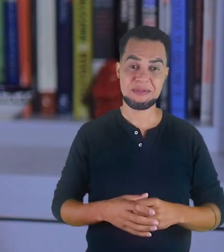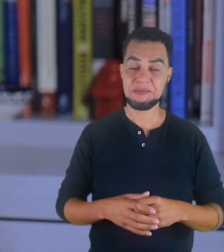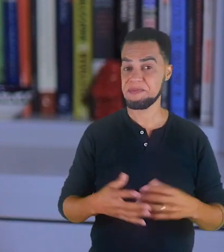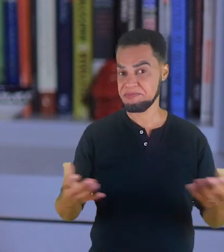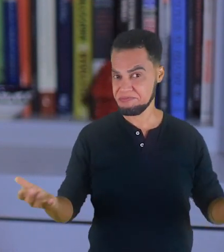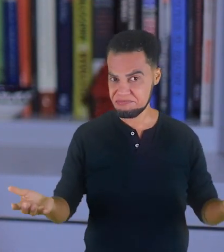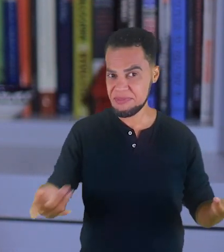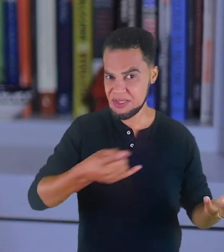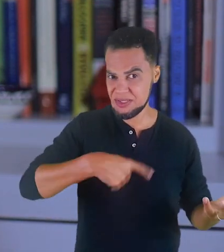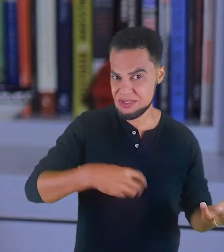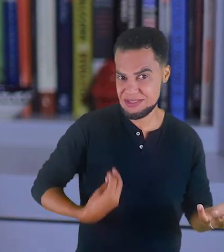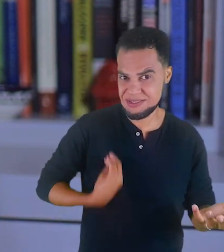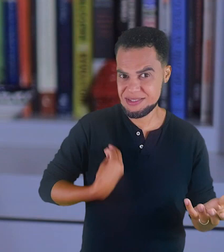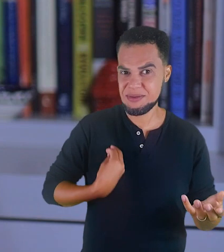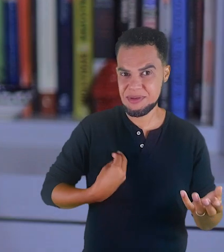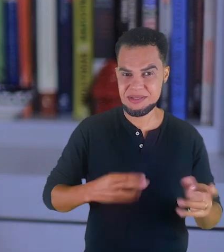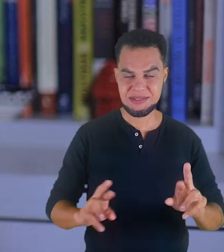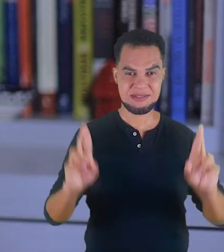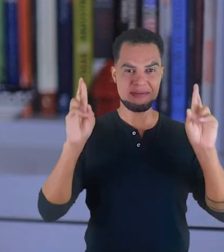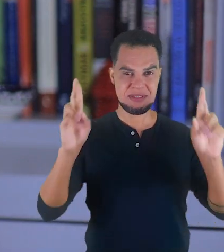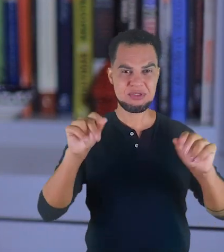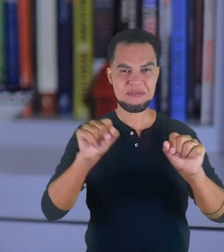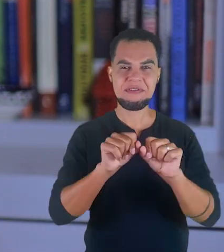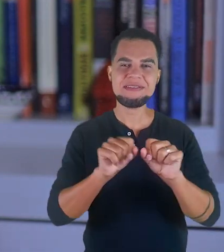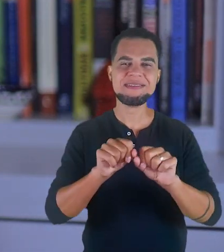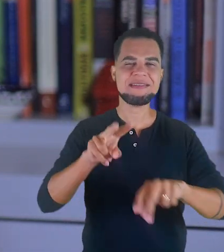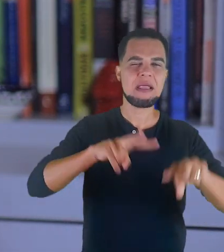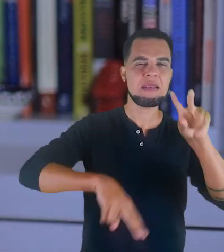So when we are doing the task of analyzing things,